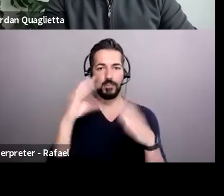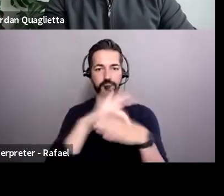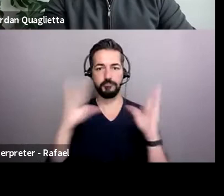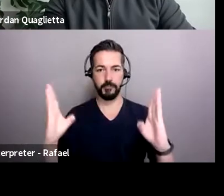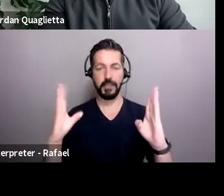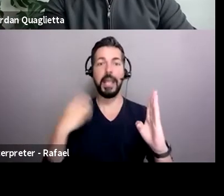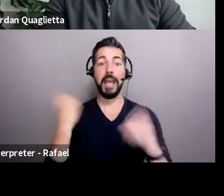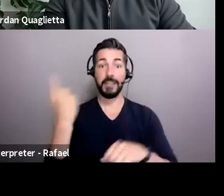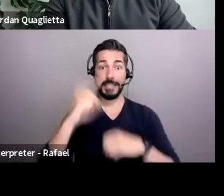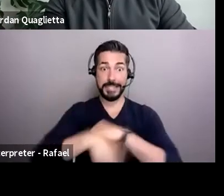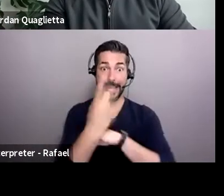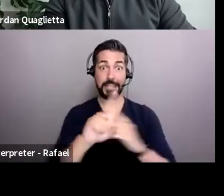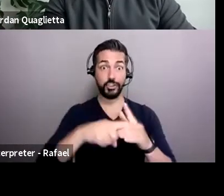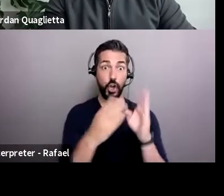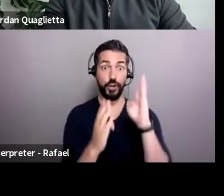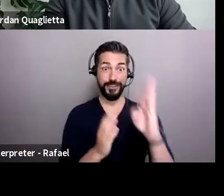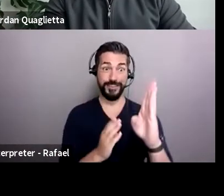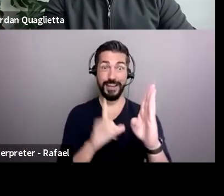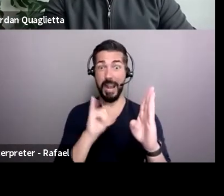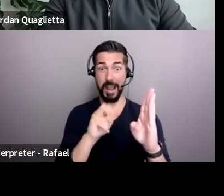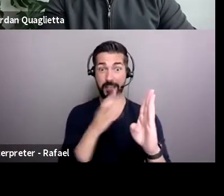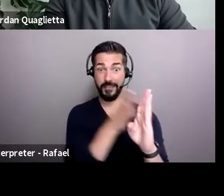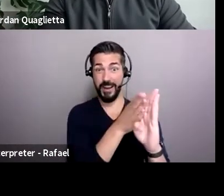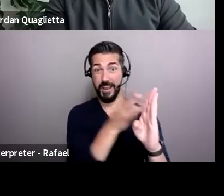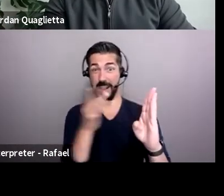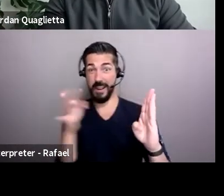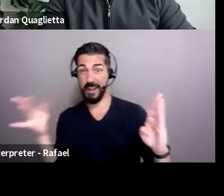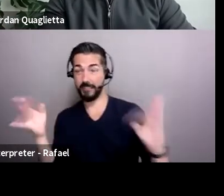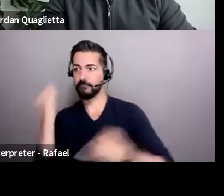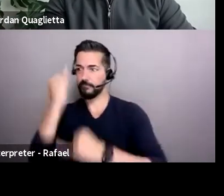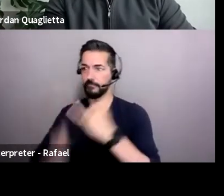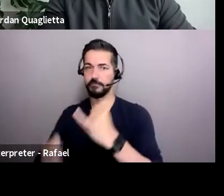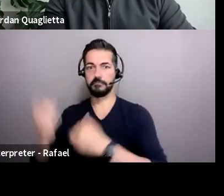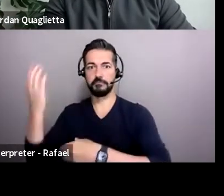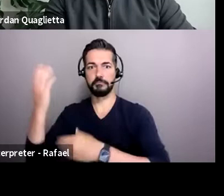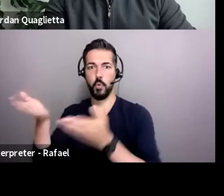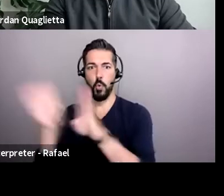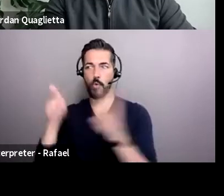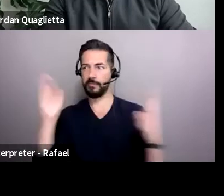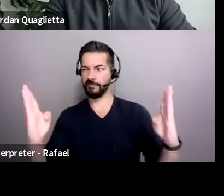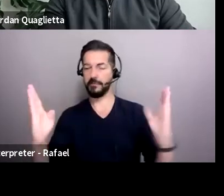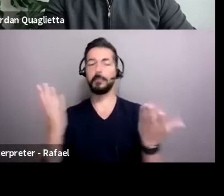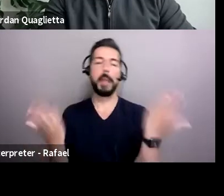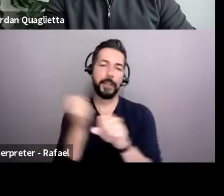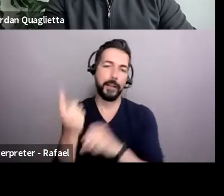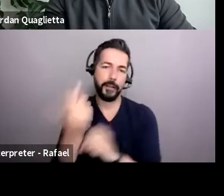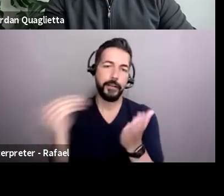It's going to go live on this date. The series is going going to end on this date. Maybe they'll come back next year with season two.